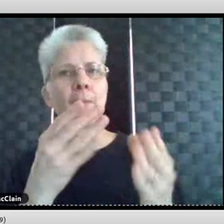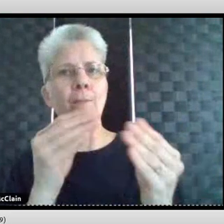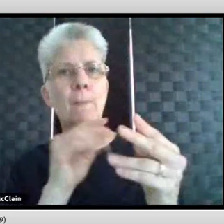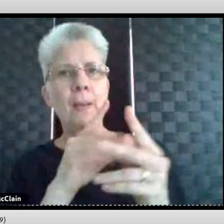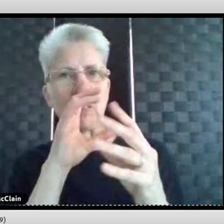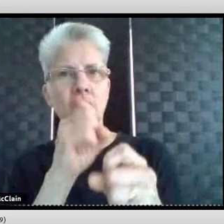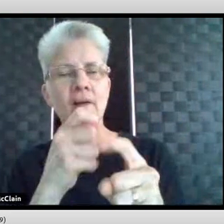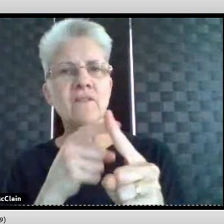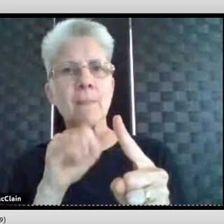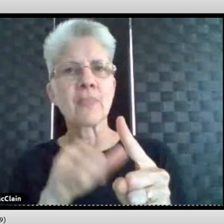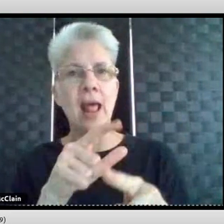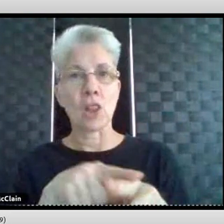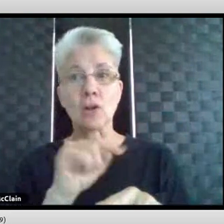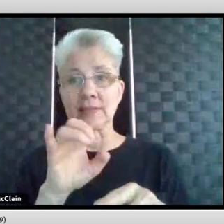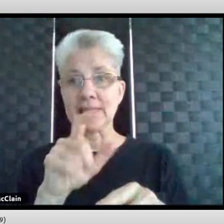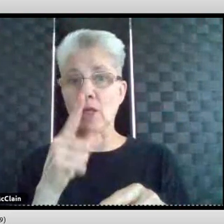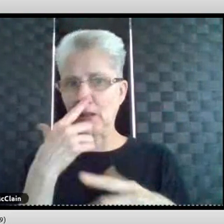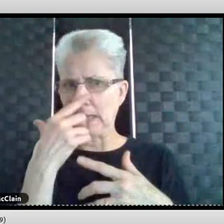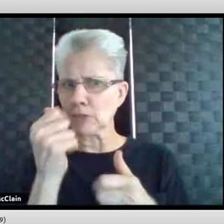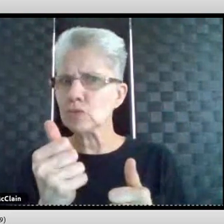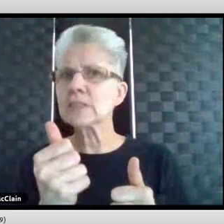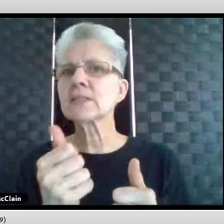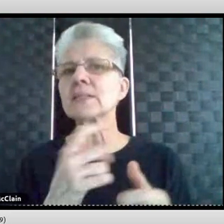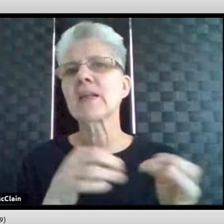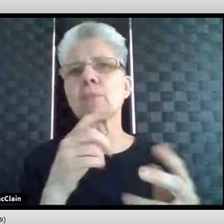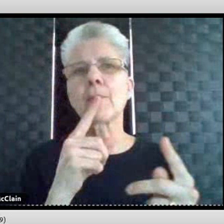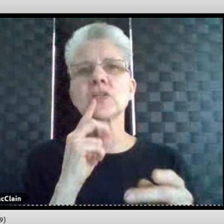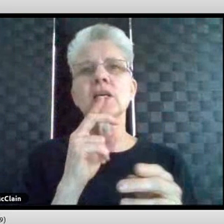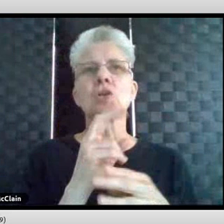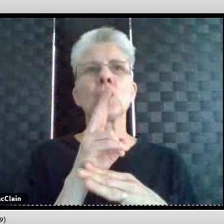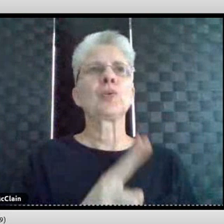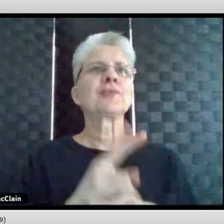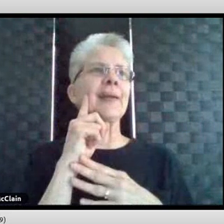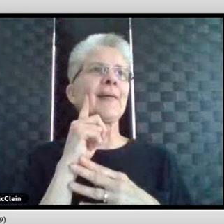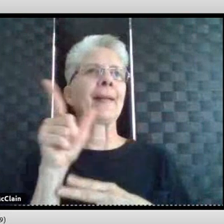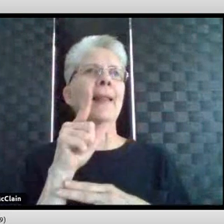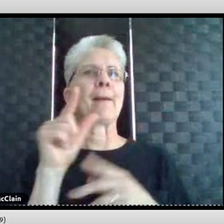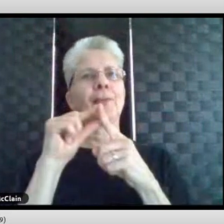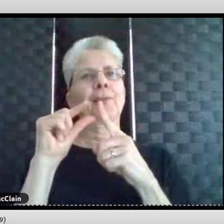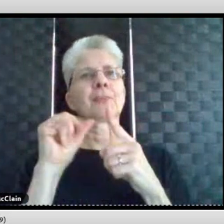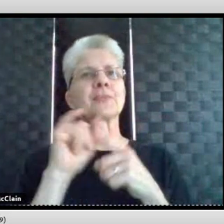from that long tail, won't it? Rather than the people that are just used to hearing library terms like "financial literacy"